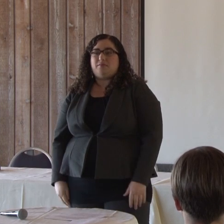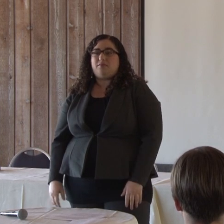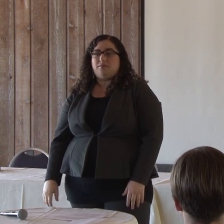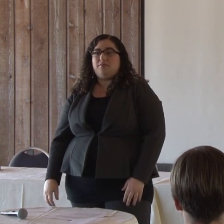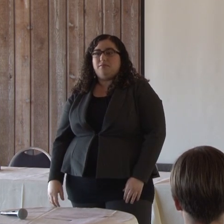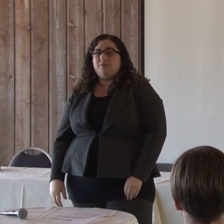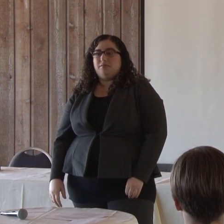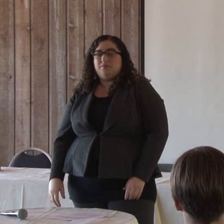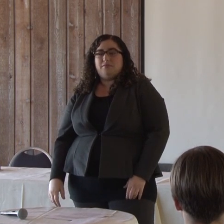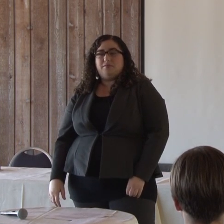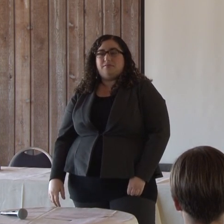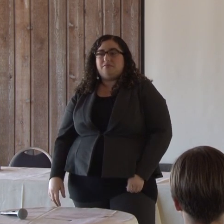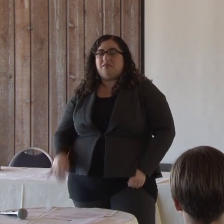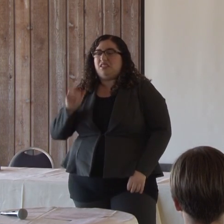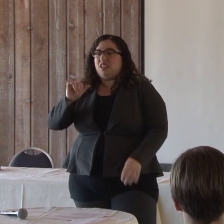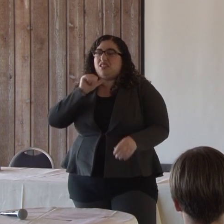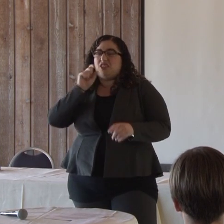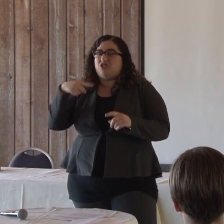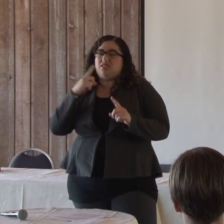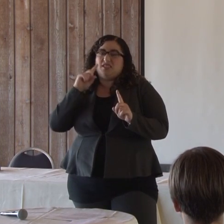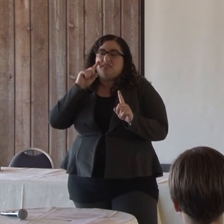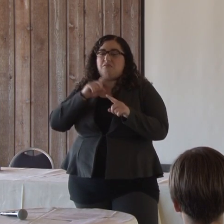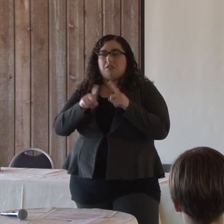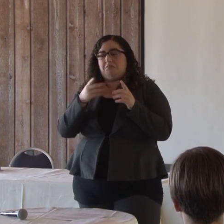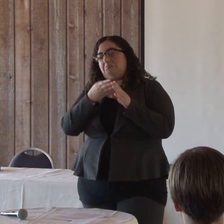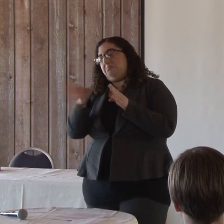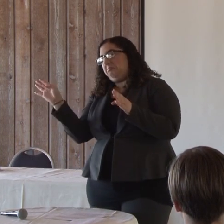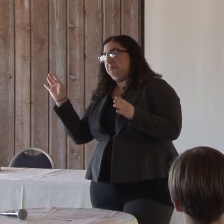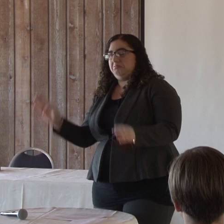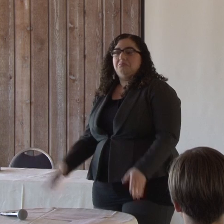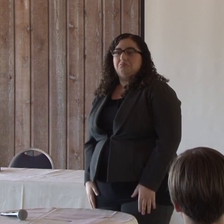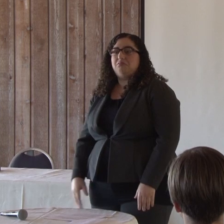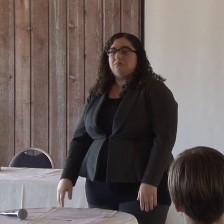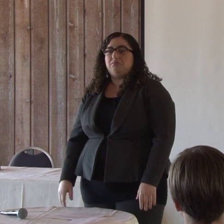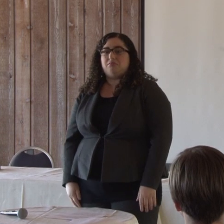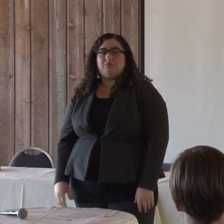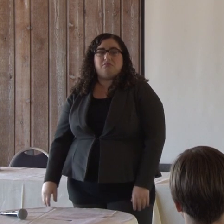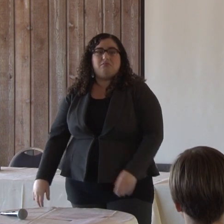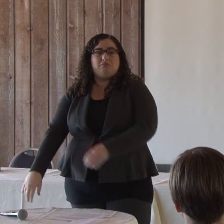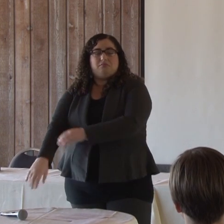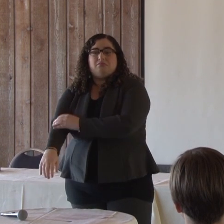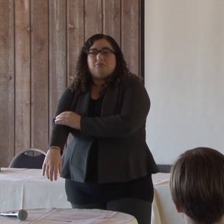moment that you take over a Deaf person, you disempower them and really oppress them.